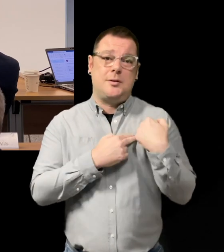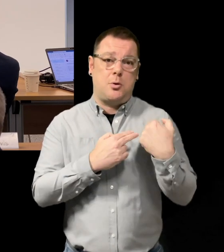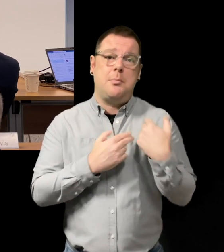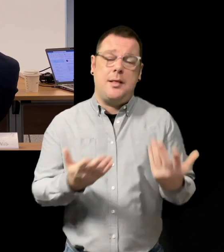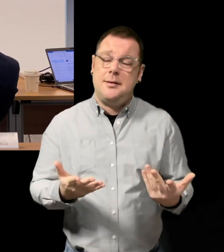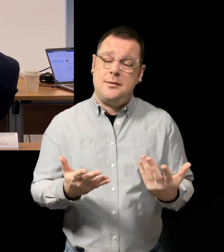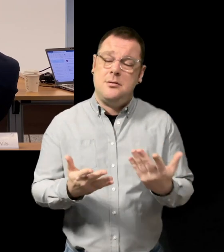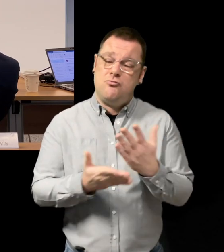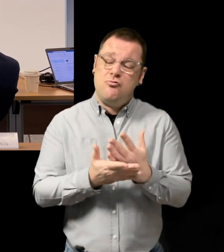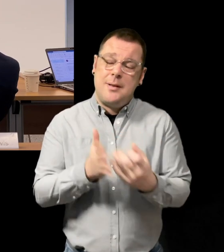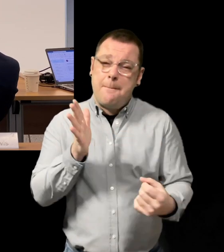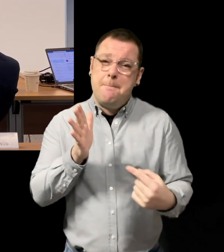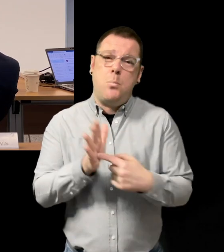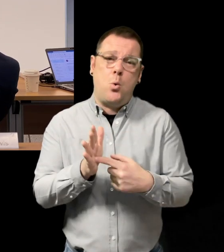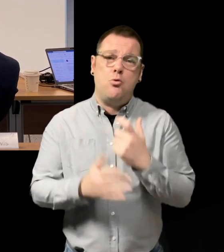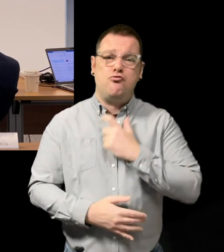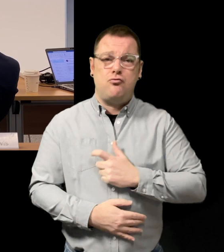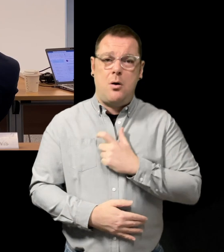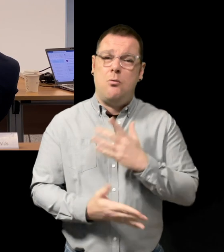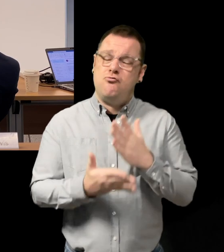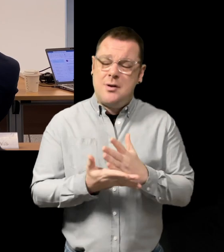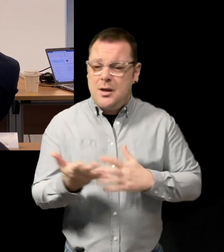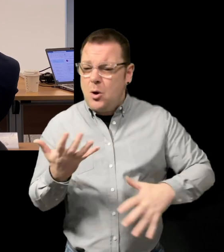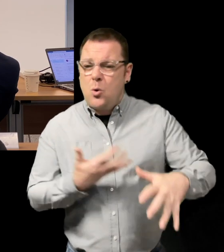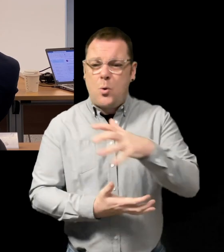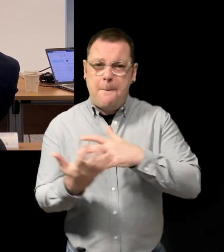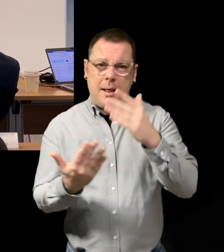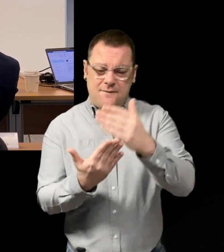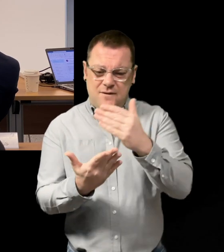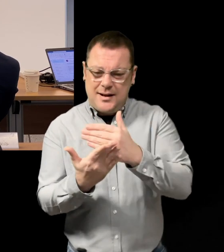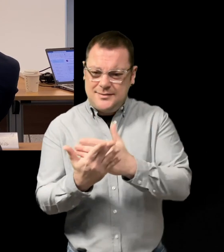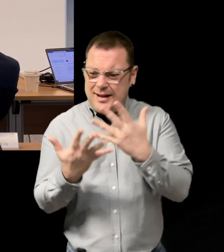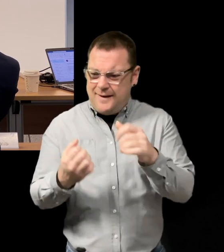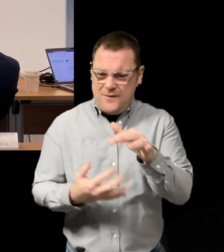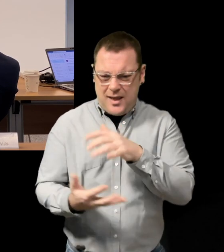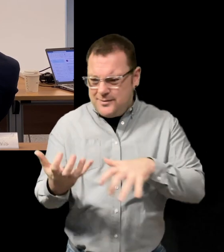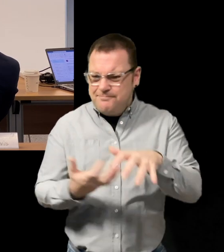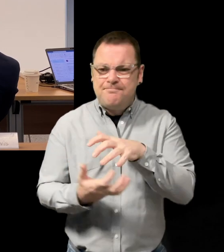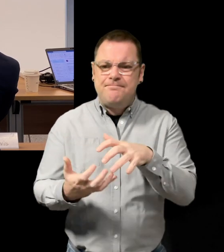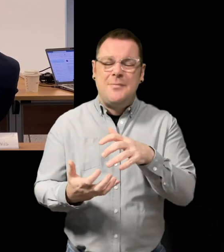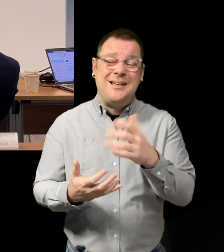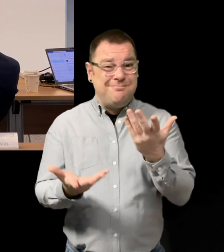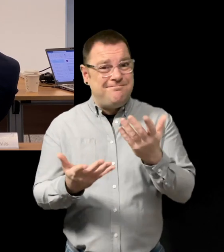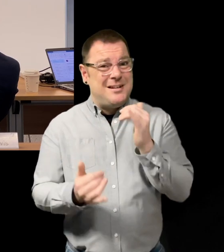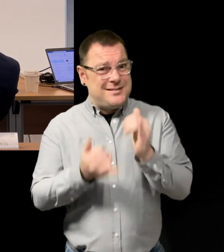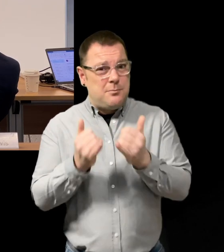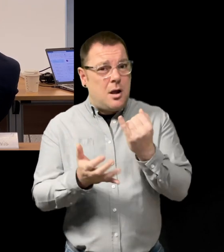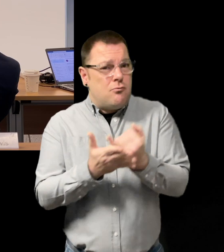It is such an important role with really complex factors at play. And yes, I'm afraid sometimes it goes wrong,